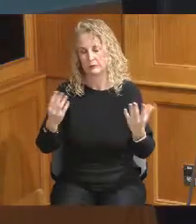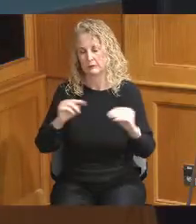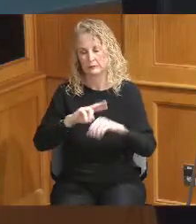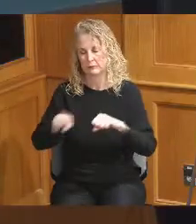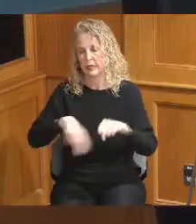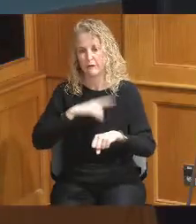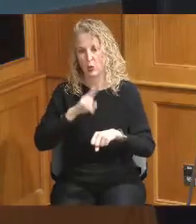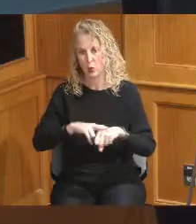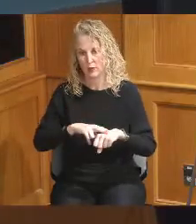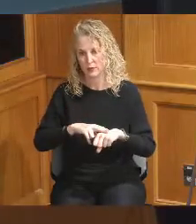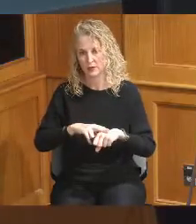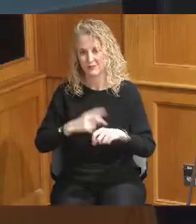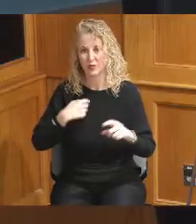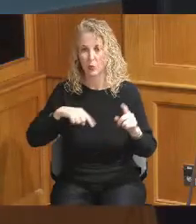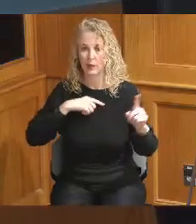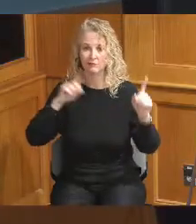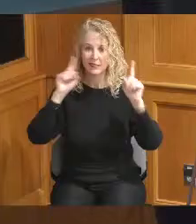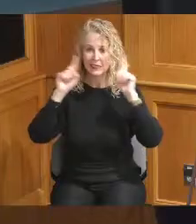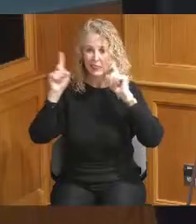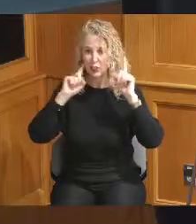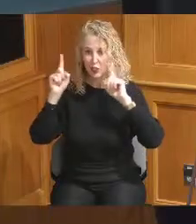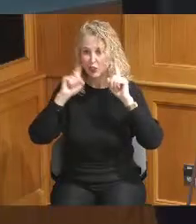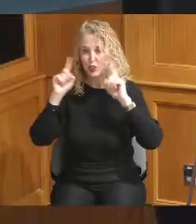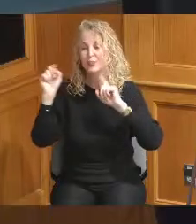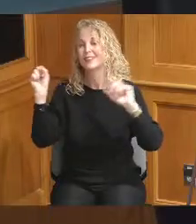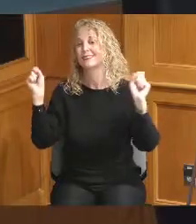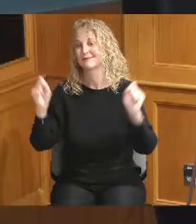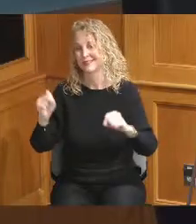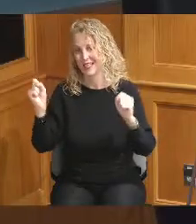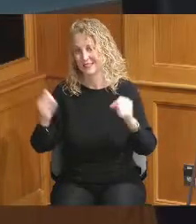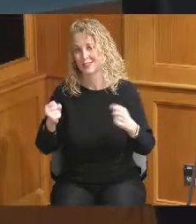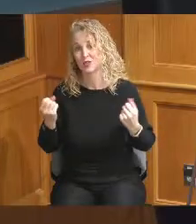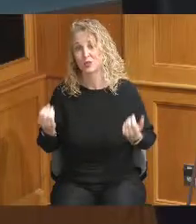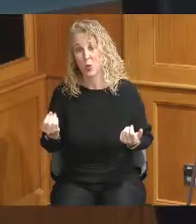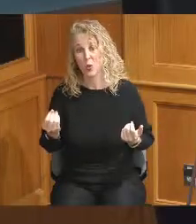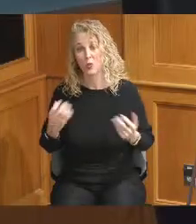in Ohio with some of the developments going on in the central part of the state so we always talk